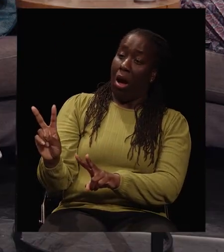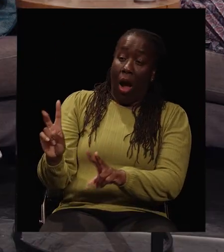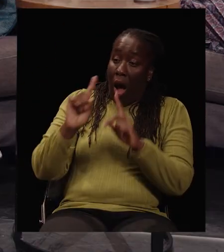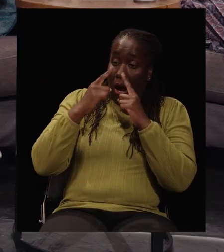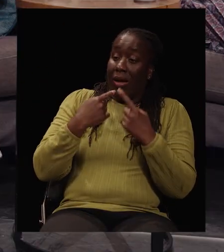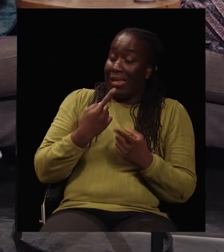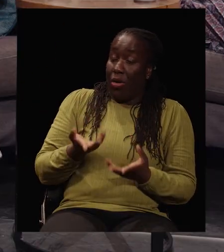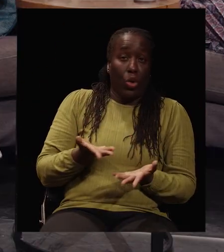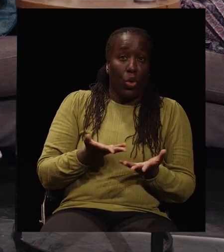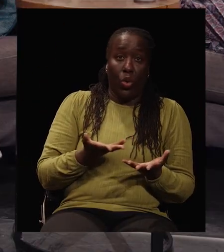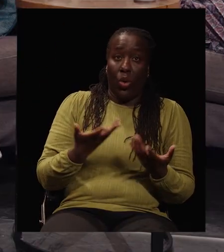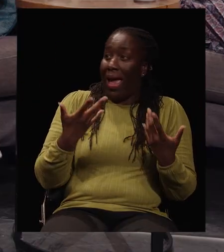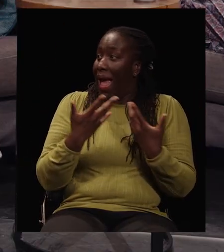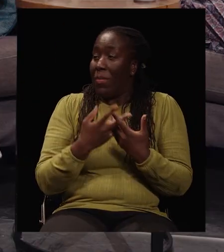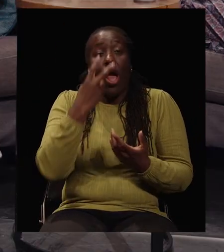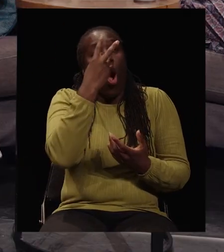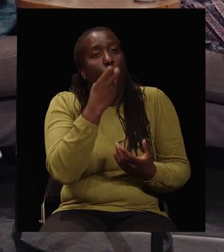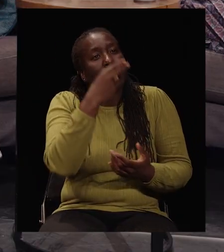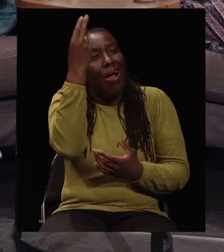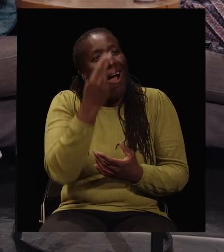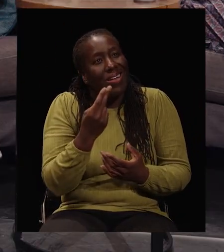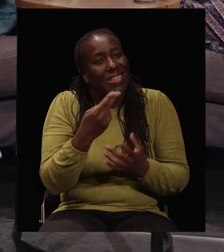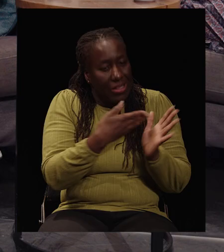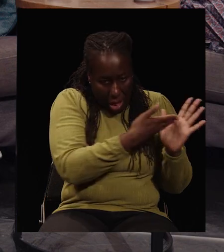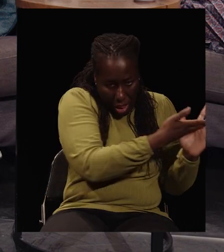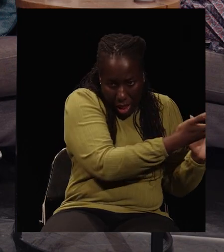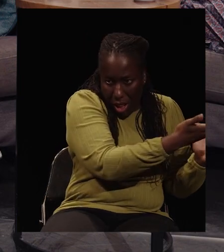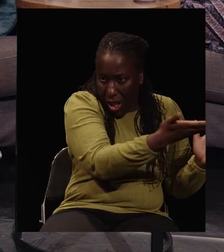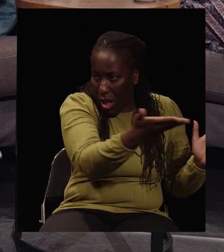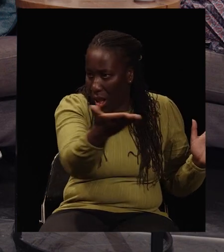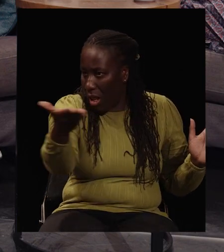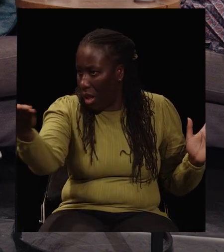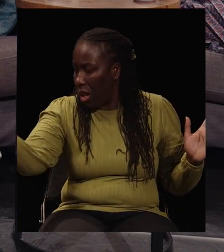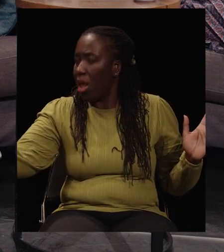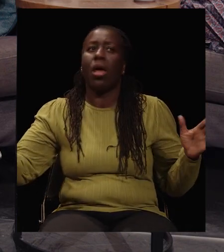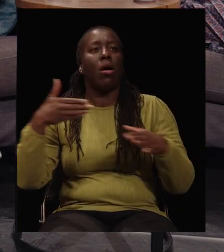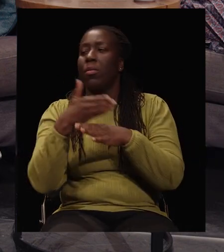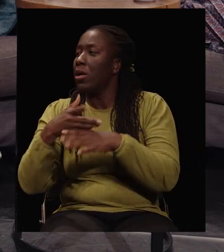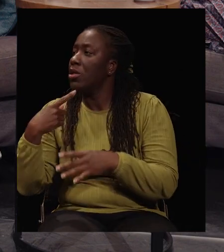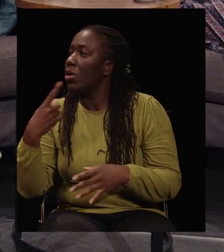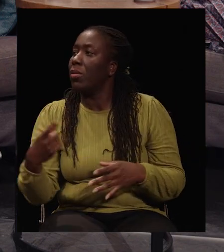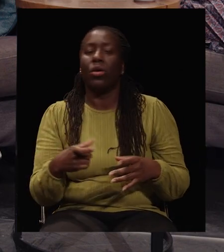how many older artists across all the different practises talk about the dole as something